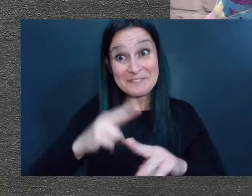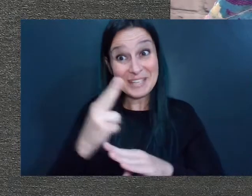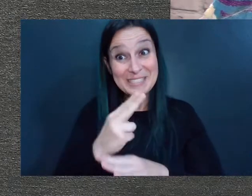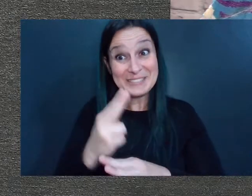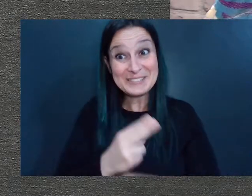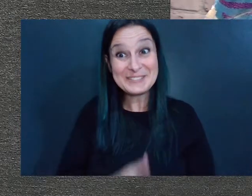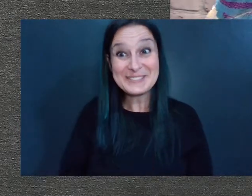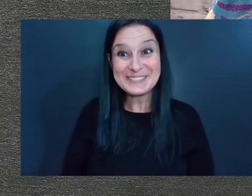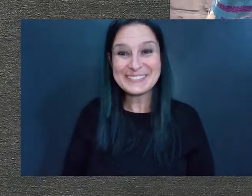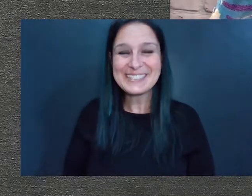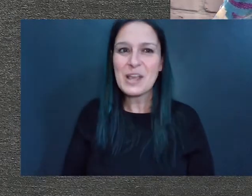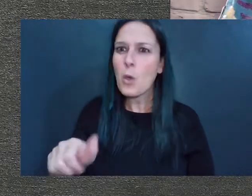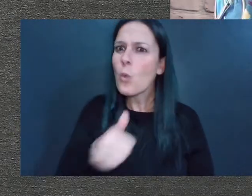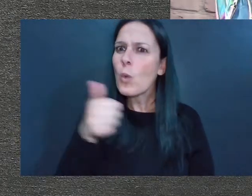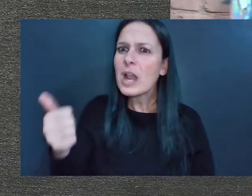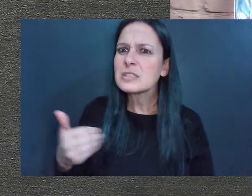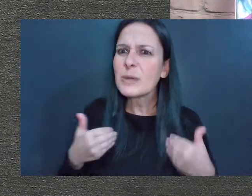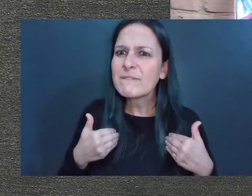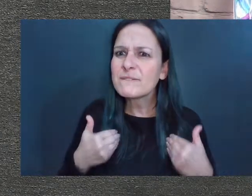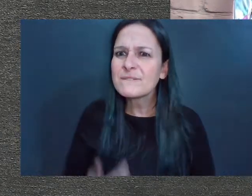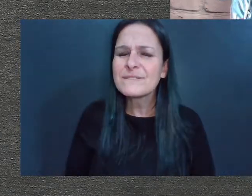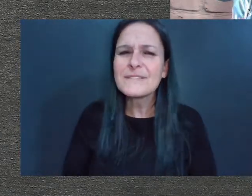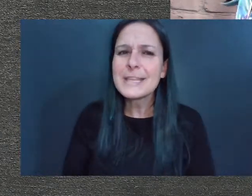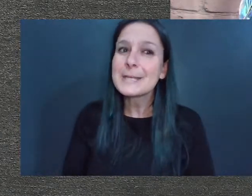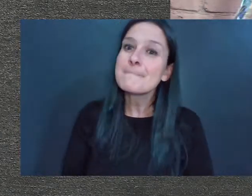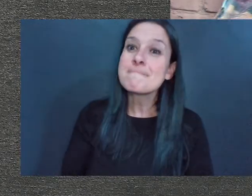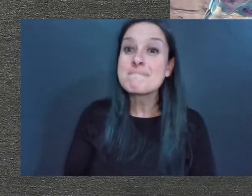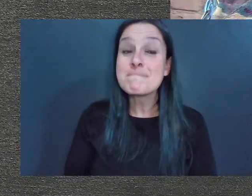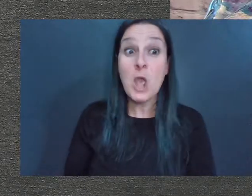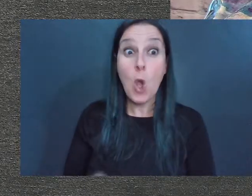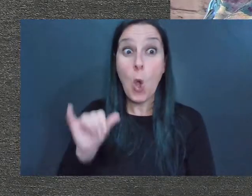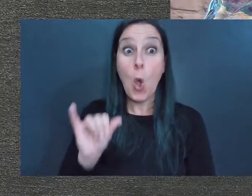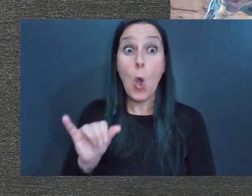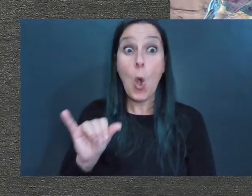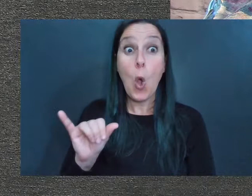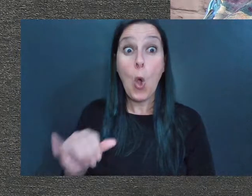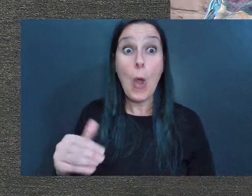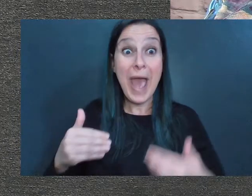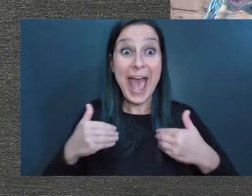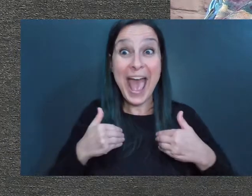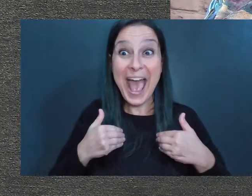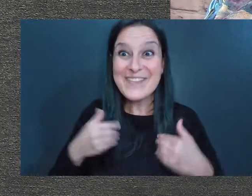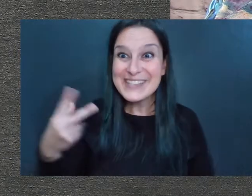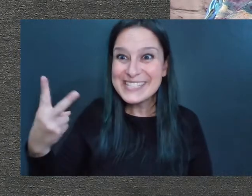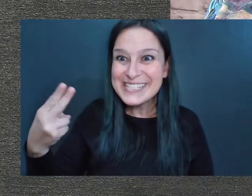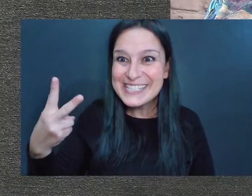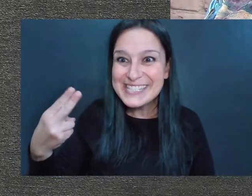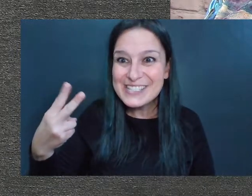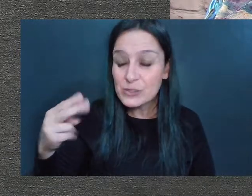Let's see what else I have. Oh, I have some scissors.